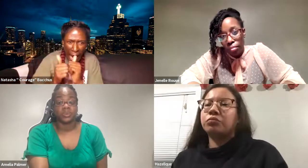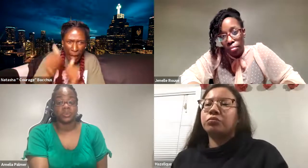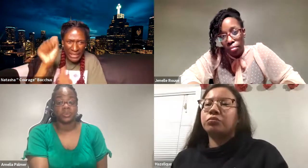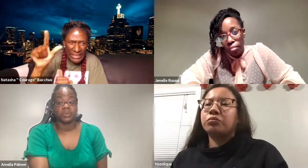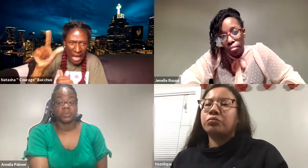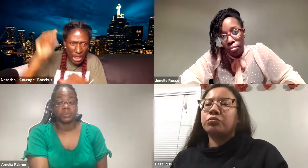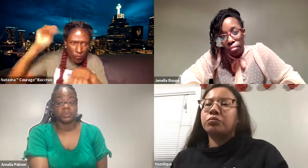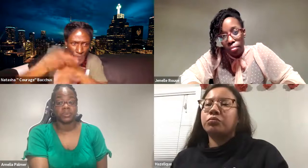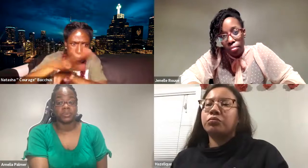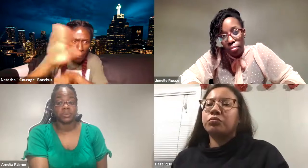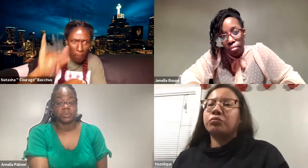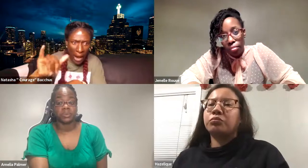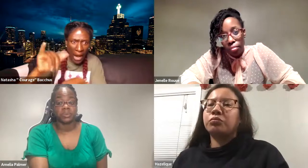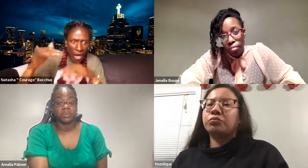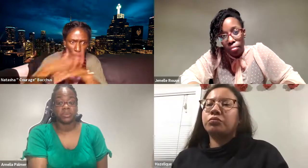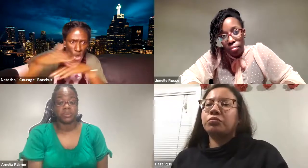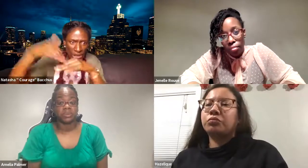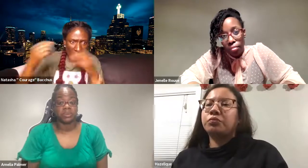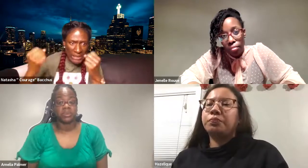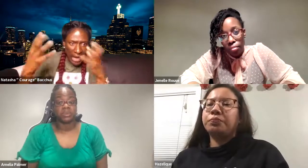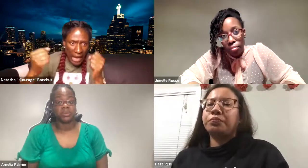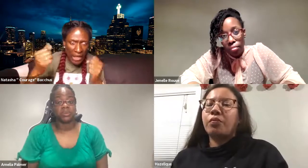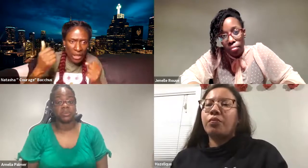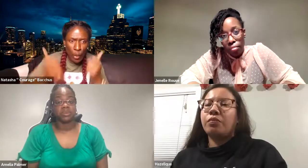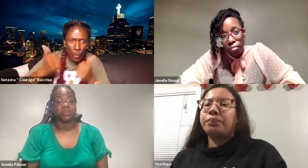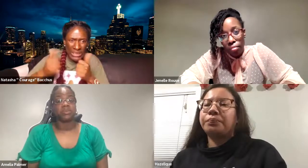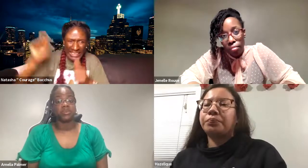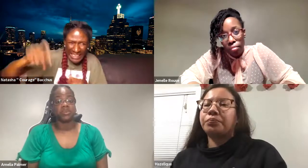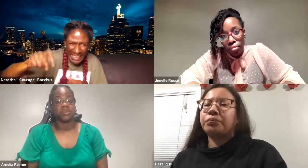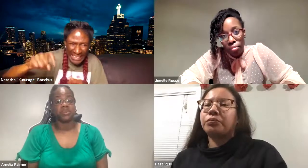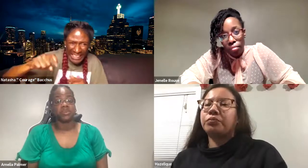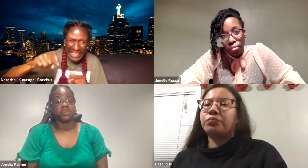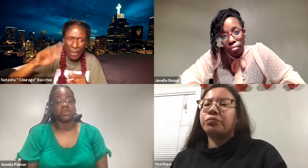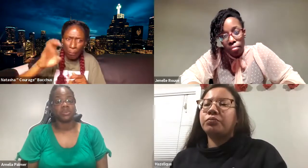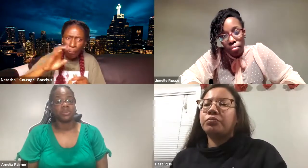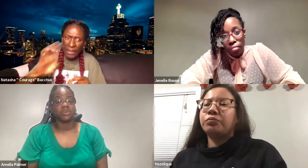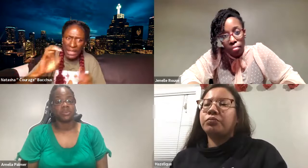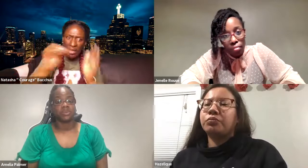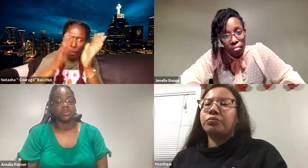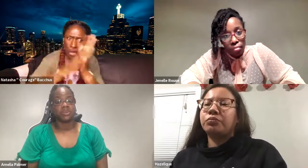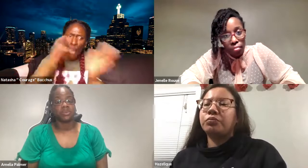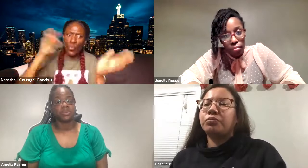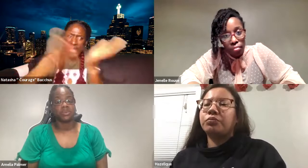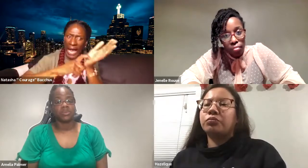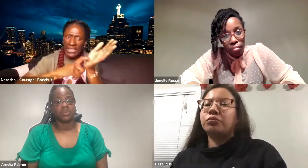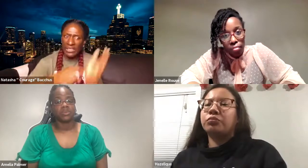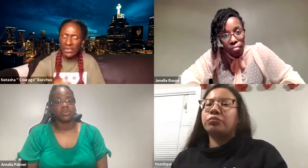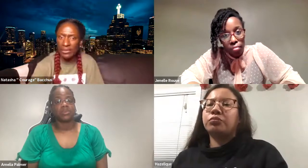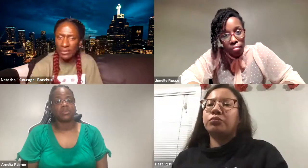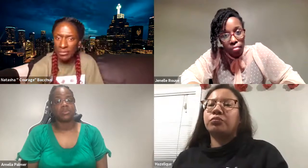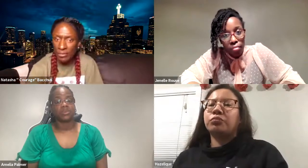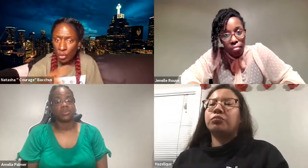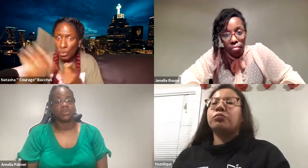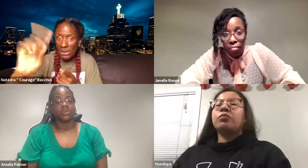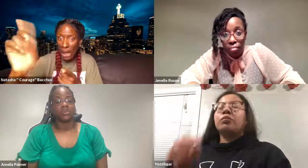about the 60s scoop. i was wondering if there any documentation of deaf students from that